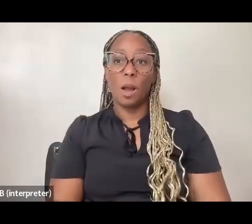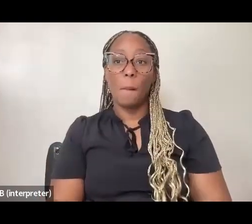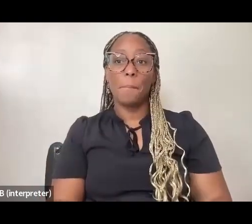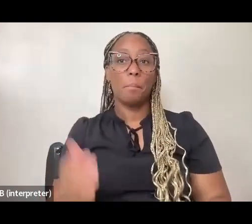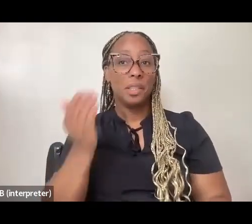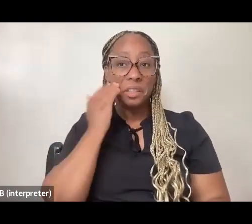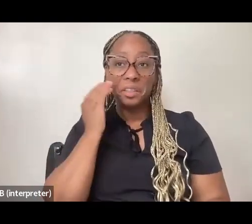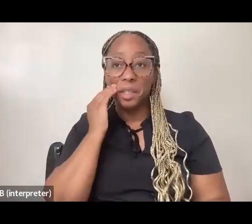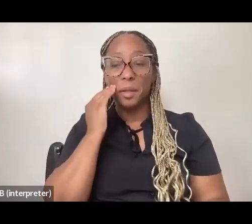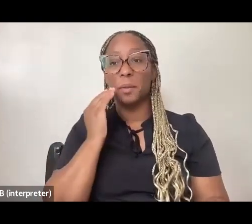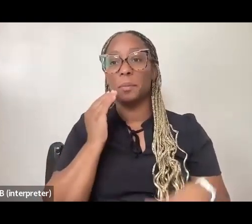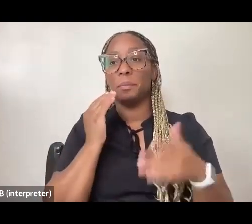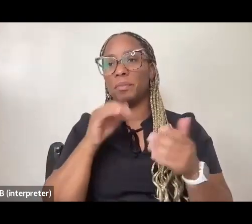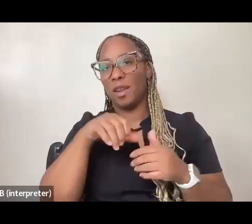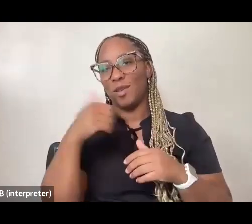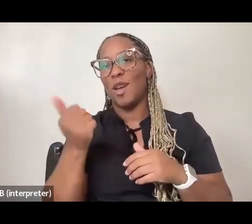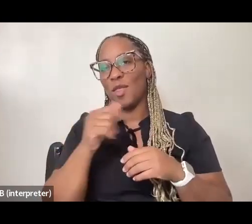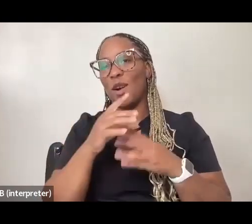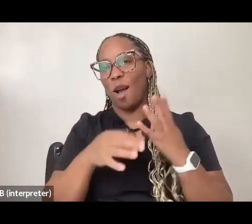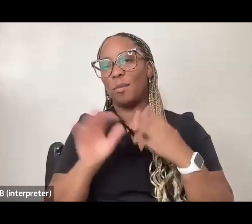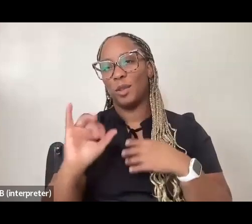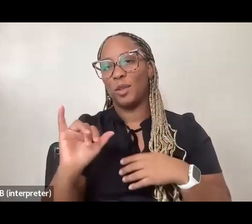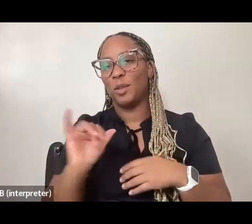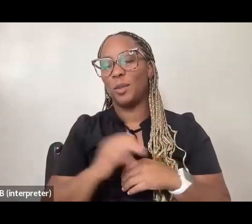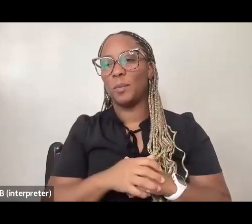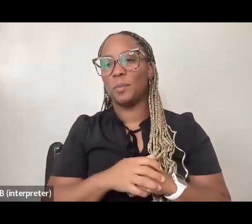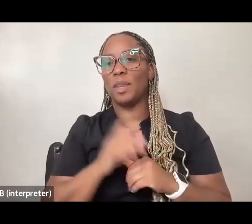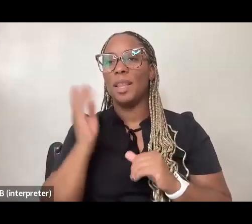There are other options. This presentation will be